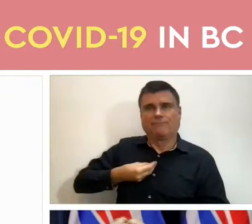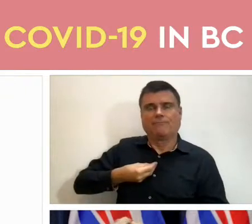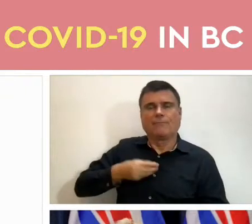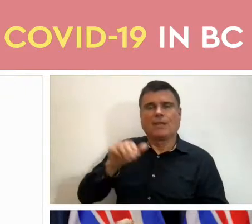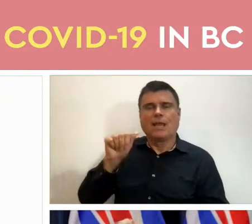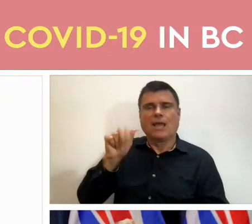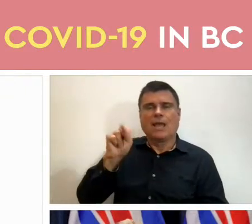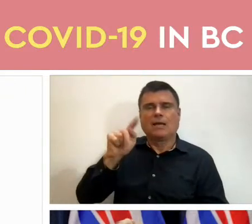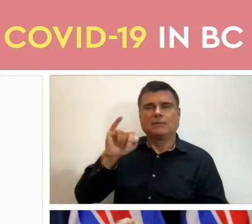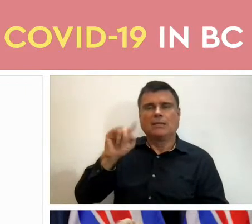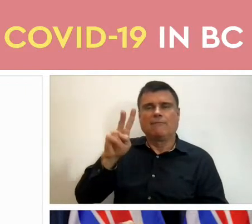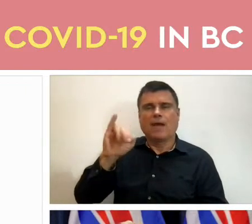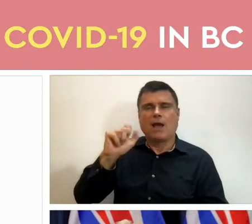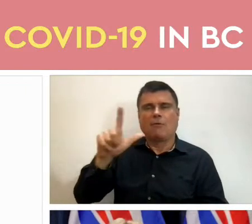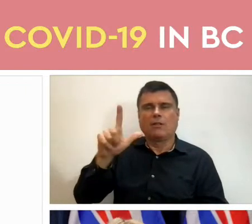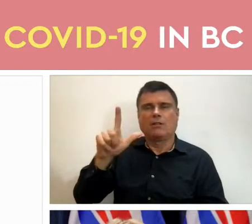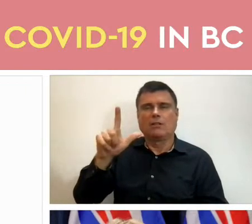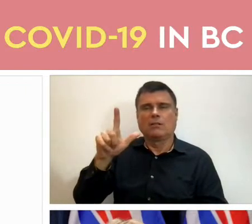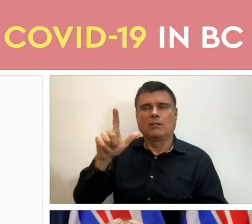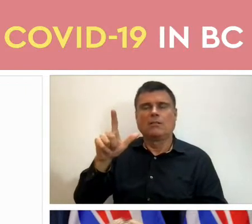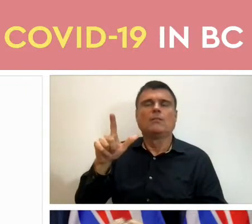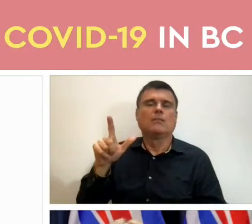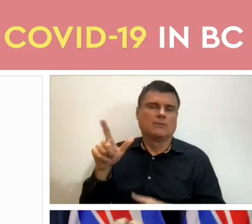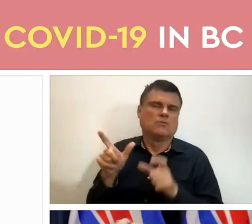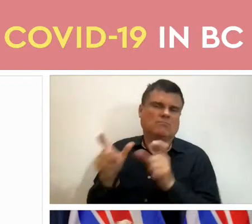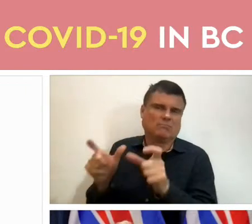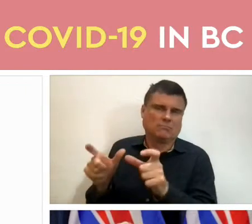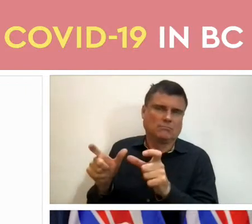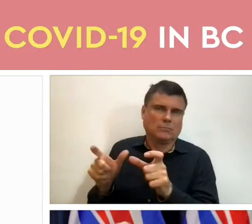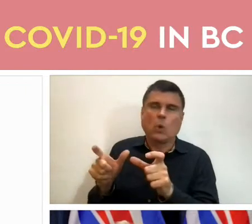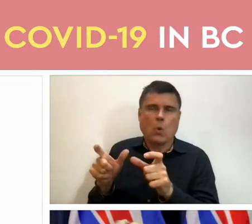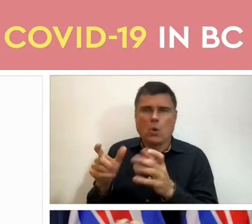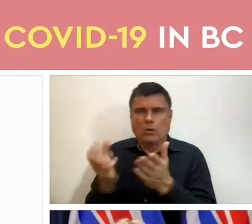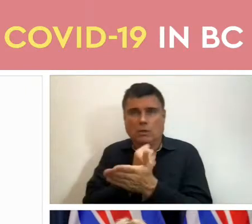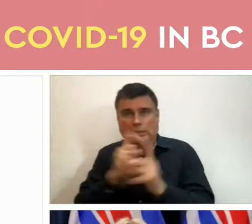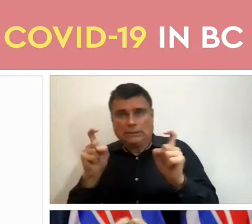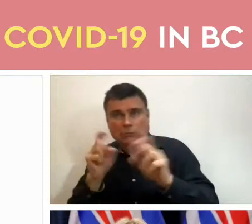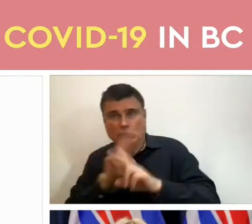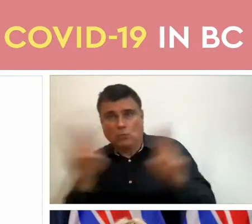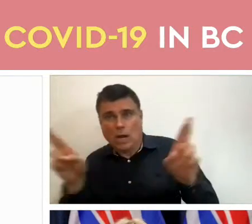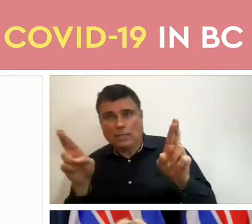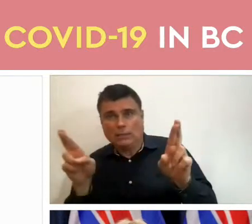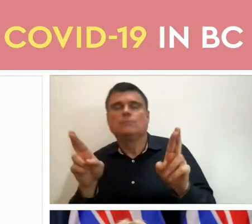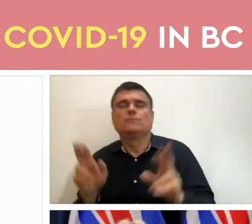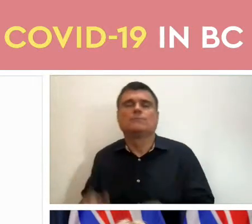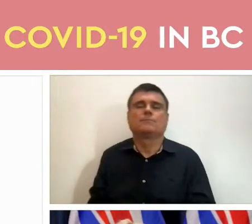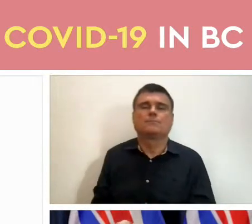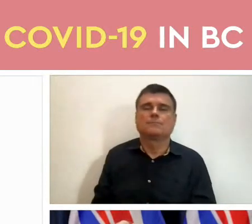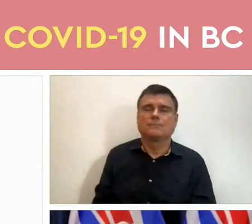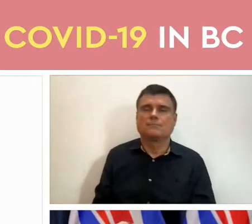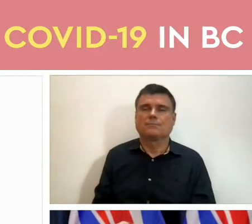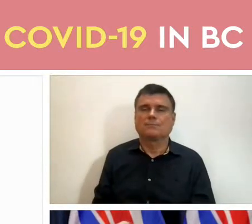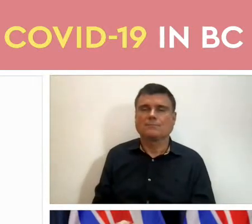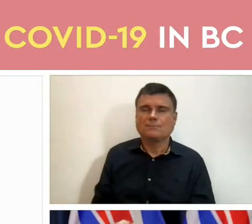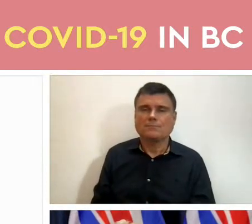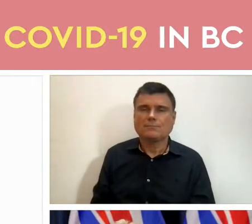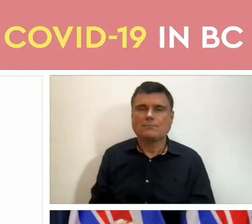by the time those are approved for use. Currently as well we have a strategy through our testing